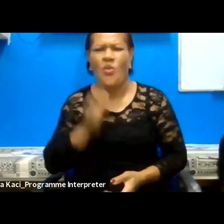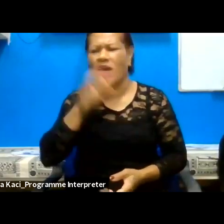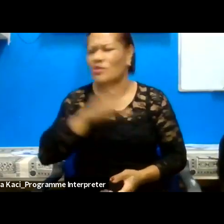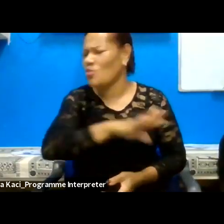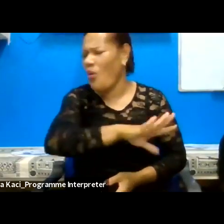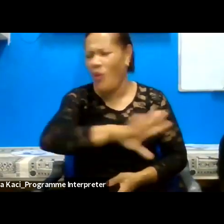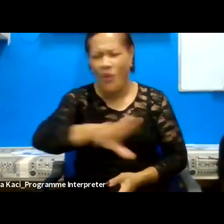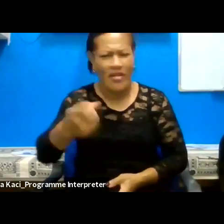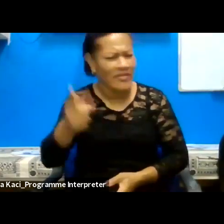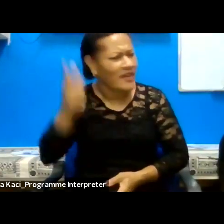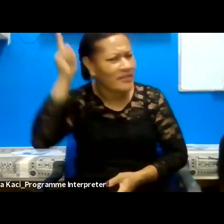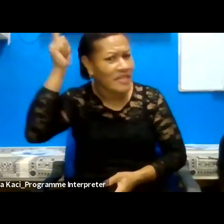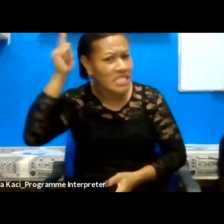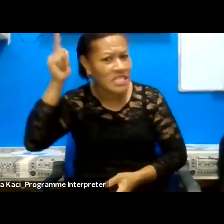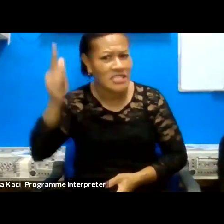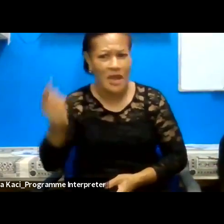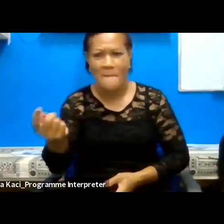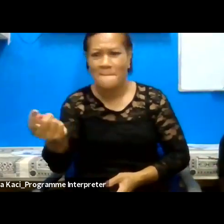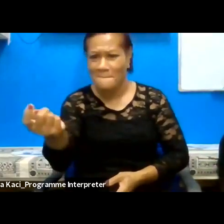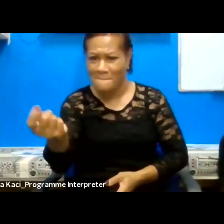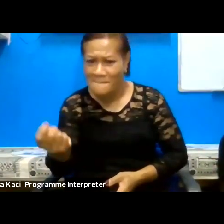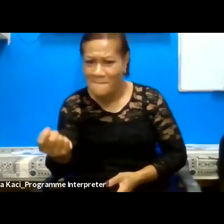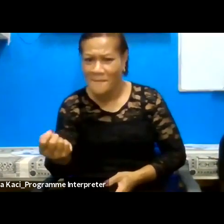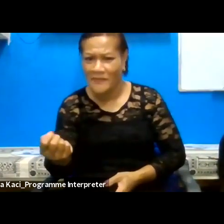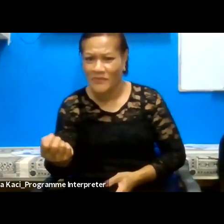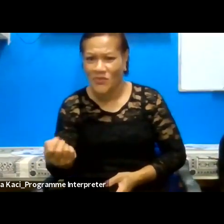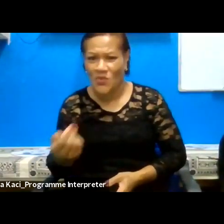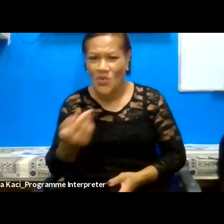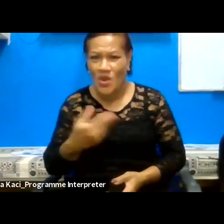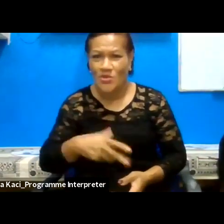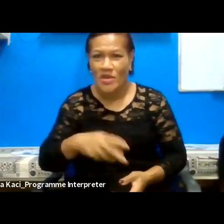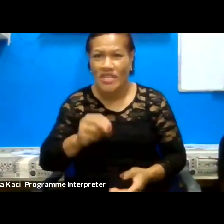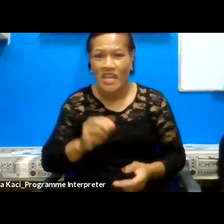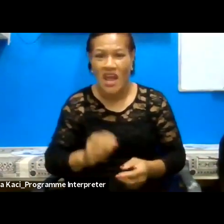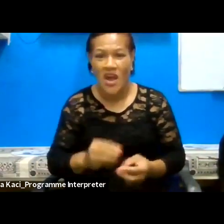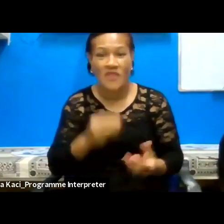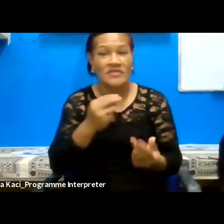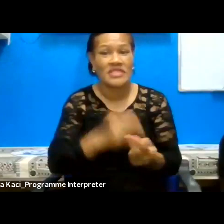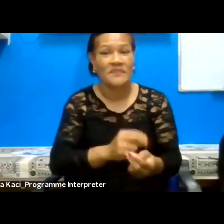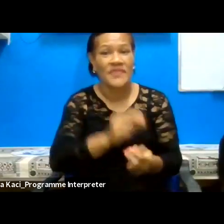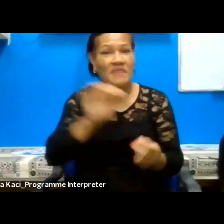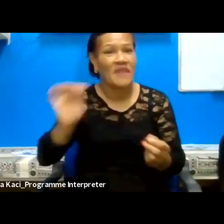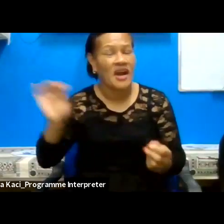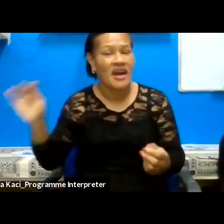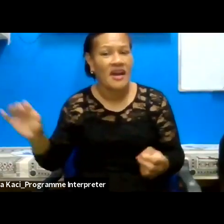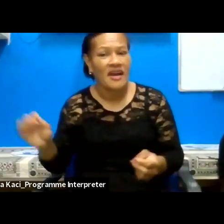is anyone out there who would like to ask any questions or